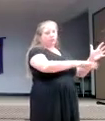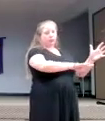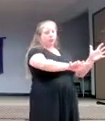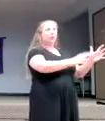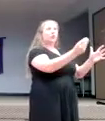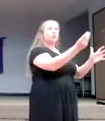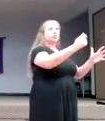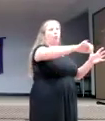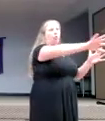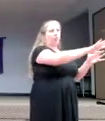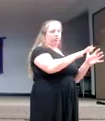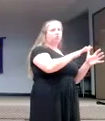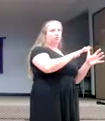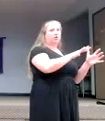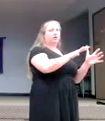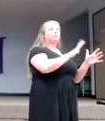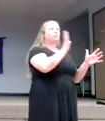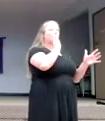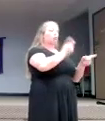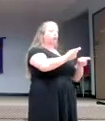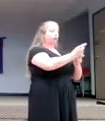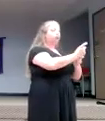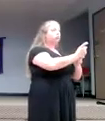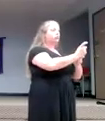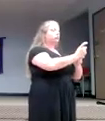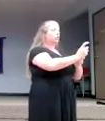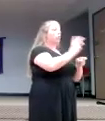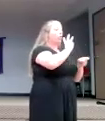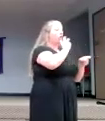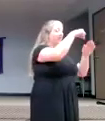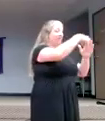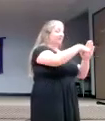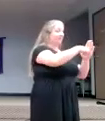in the groundwater and ultimately potentially surface water, especially when many of these